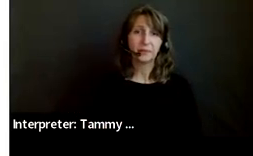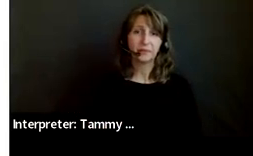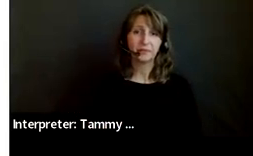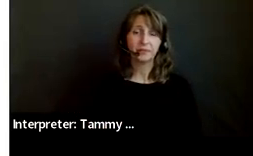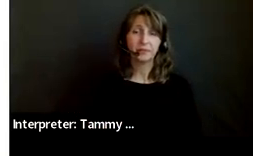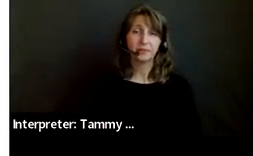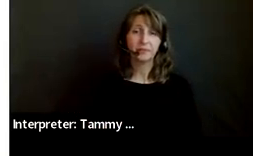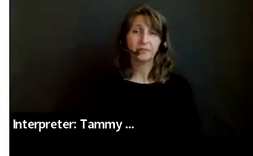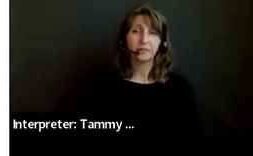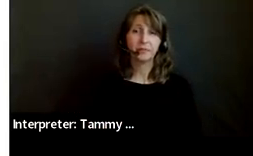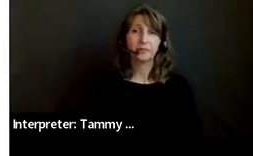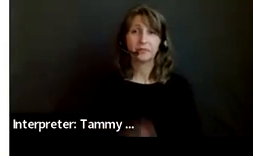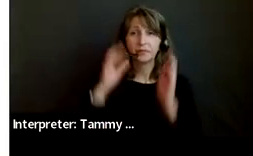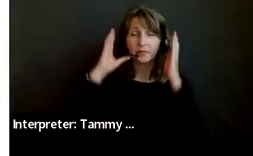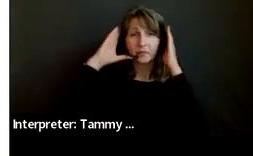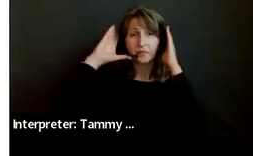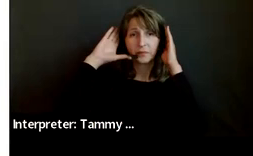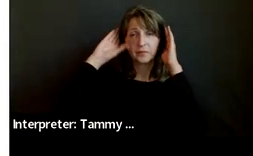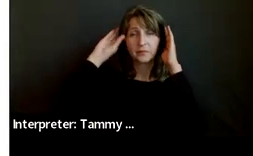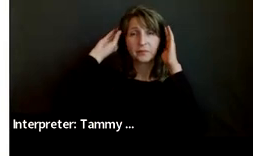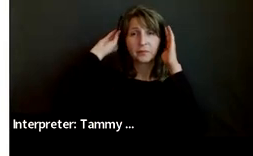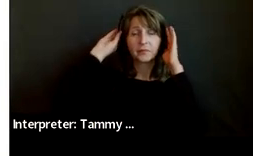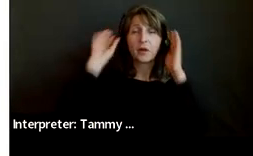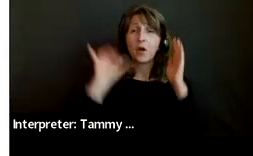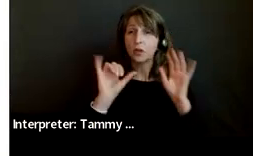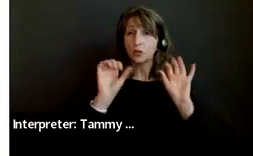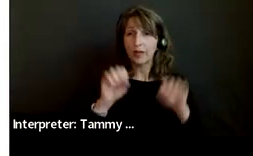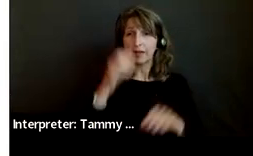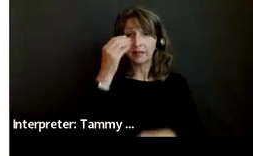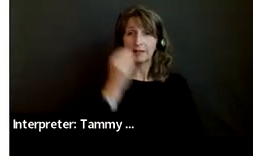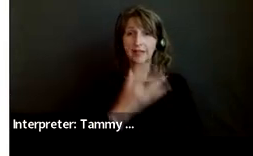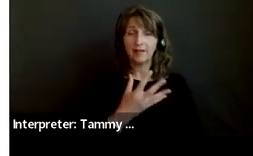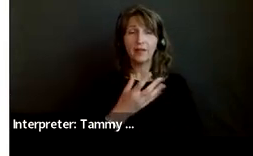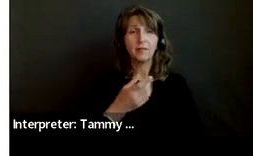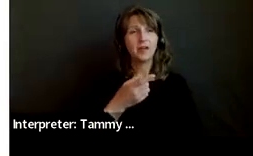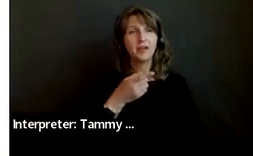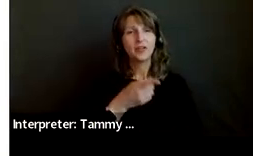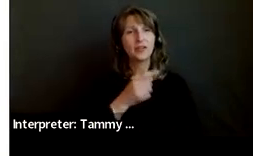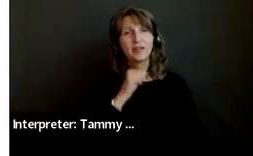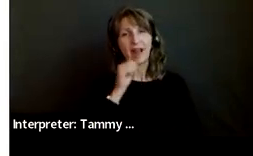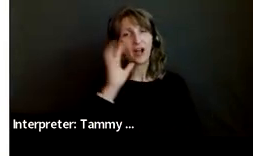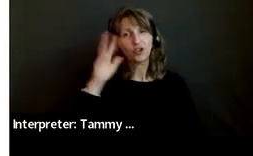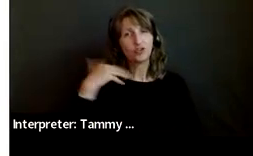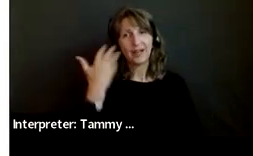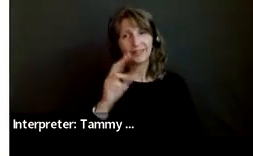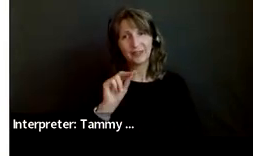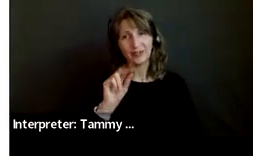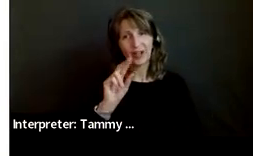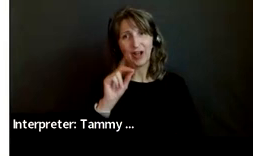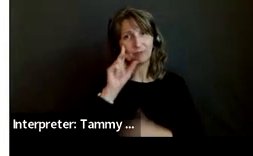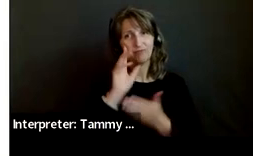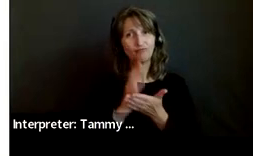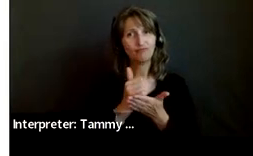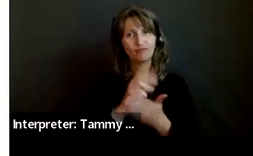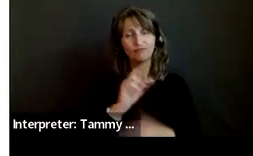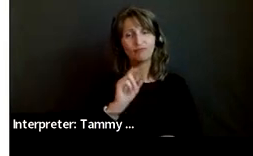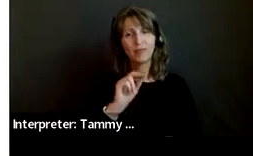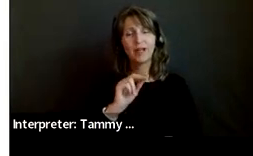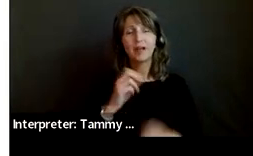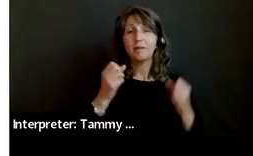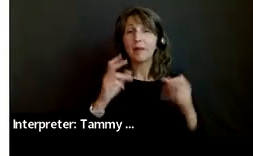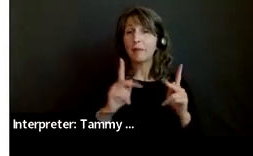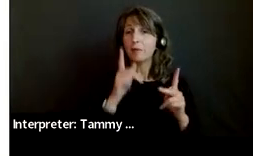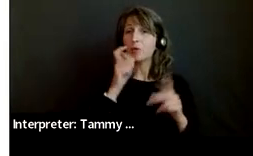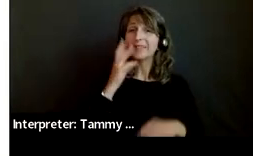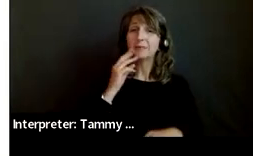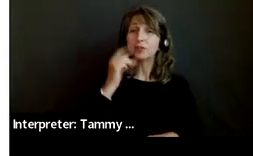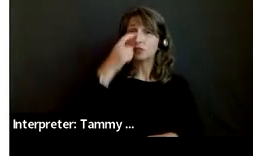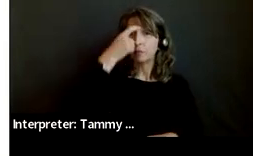You want to do your best to assure your clients that they're not quote unquote going crazy. This is quite often a fear that people have when they have been through a traumatic event and they are having these symptoms of memory loss and emotional activation and feeling out of control.